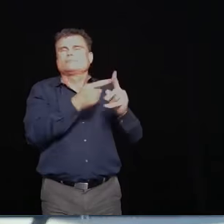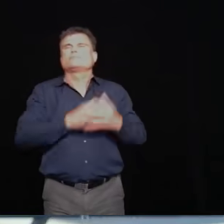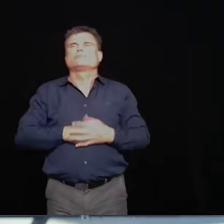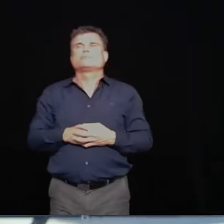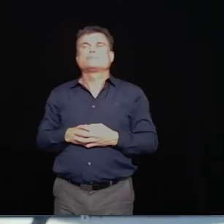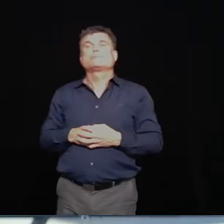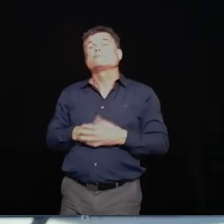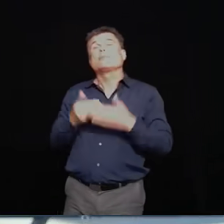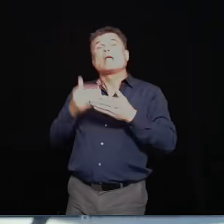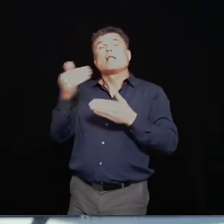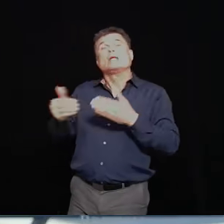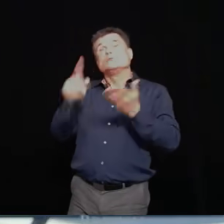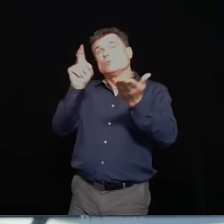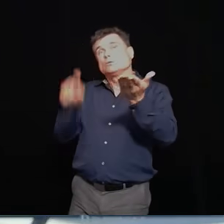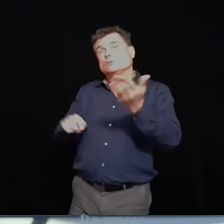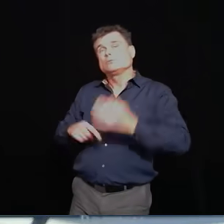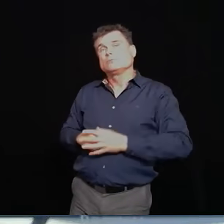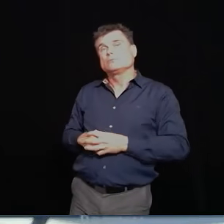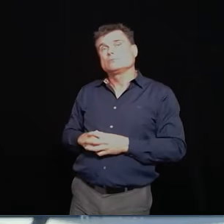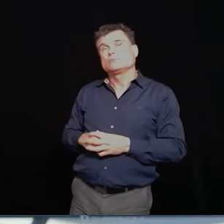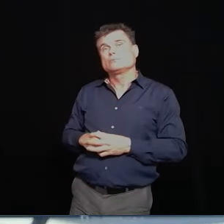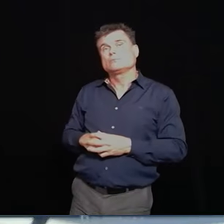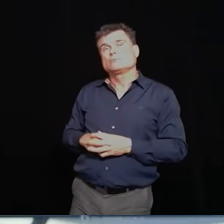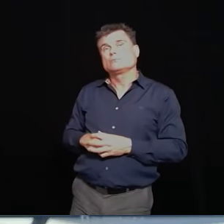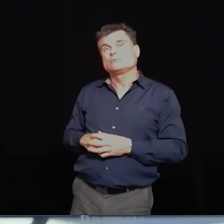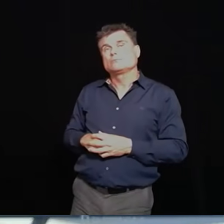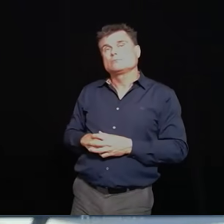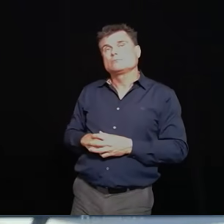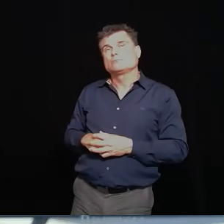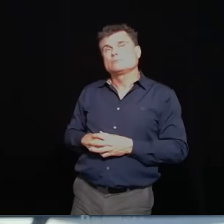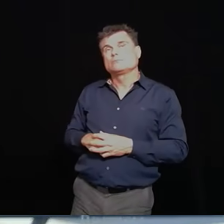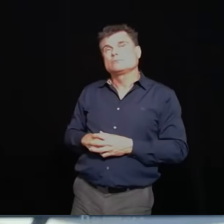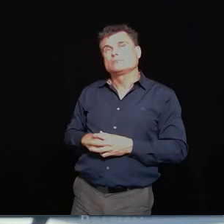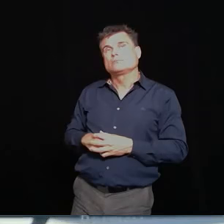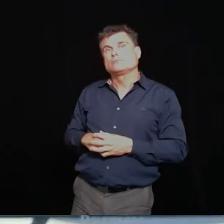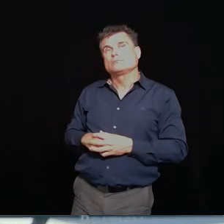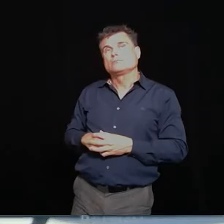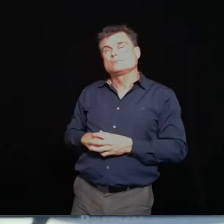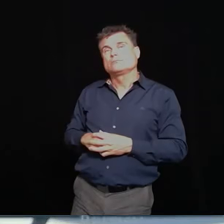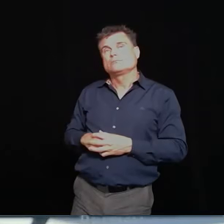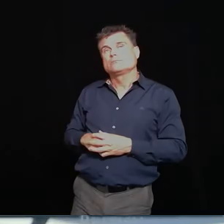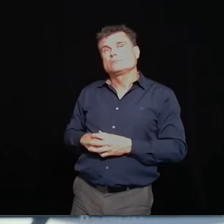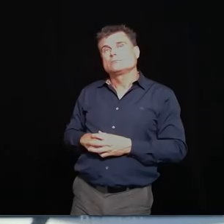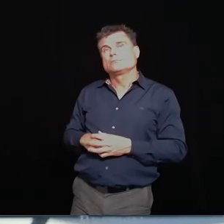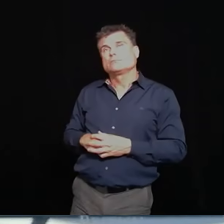homes have the capacity and the staff that they need. This is going to be an important period and one